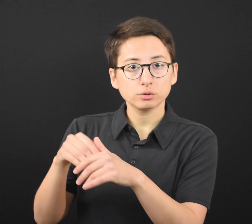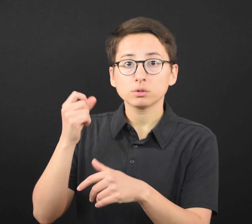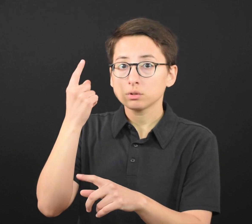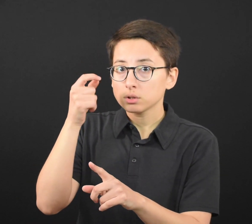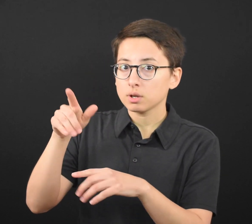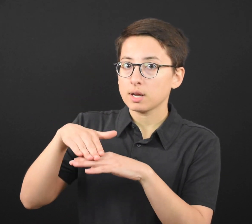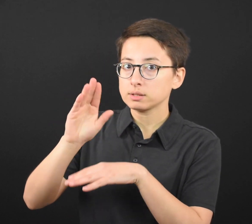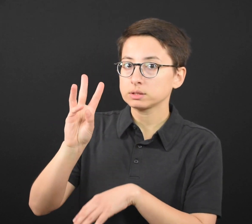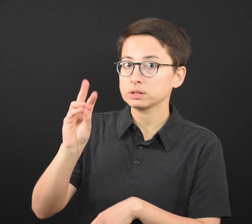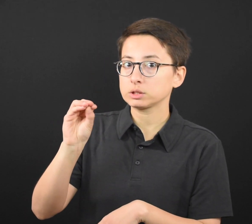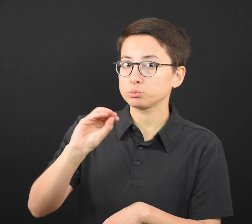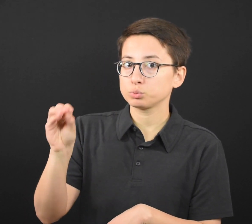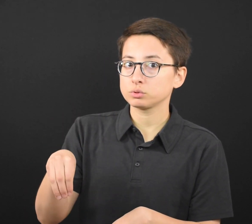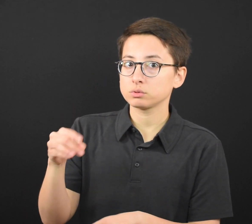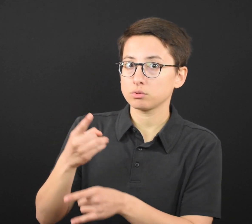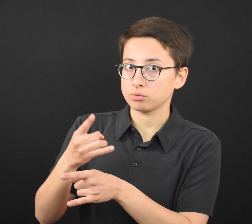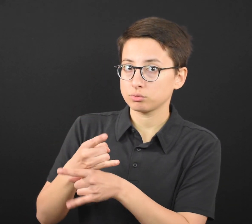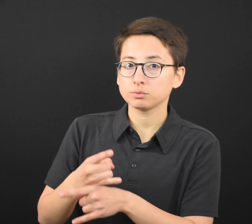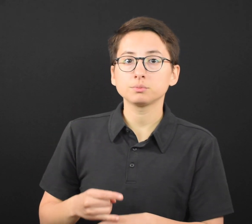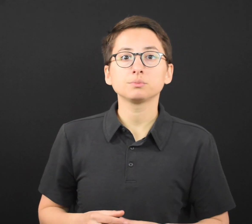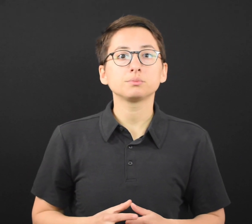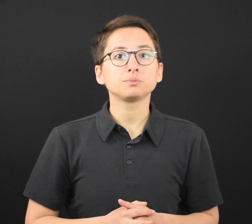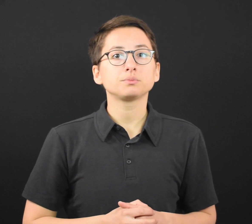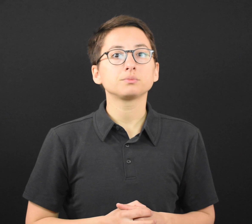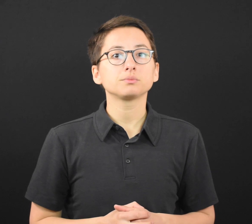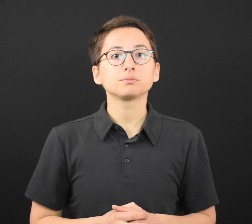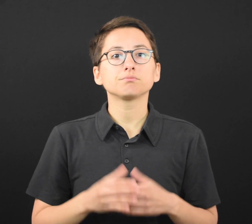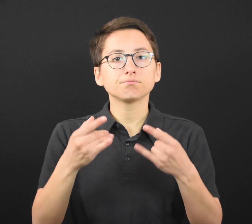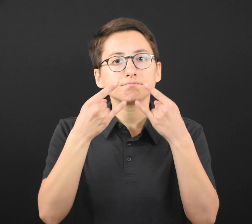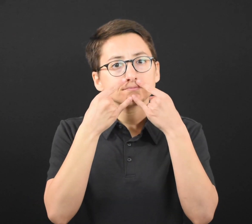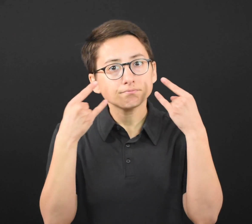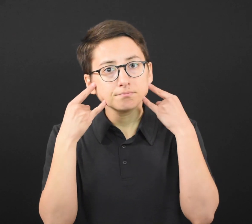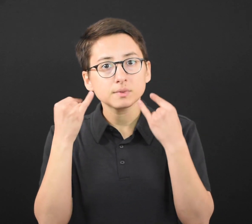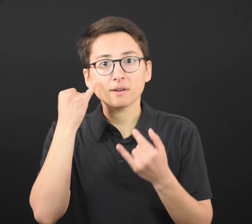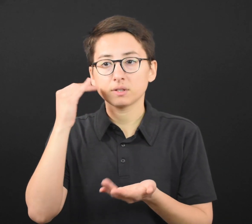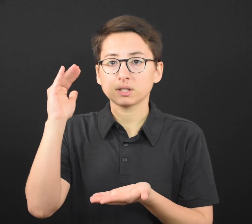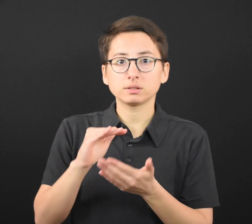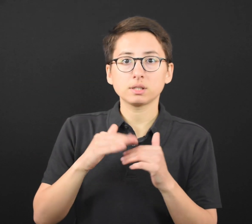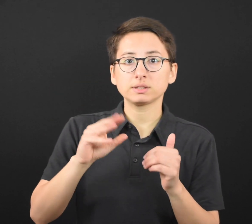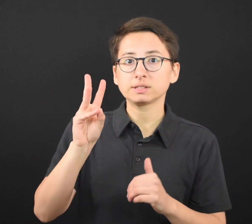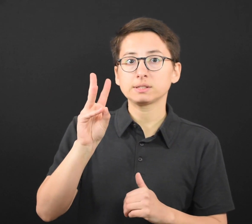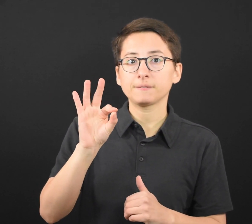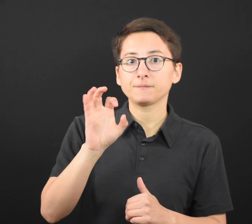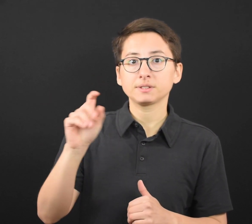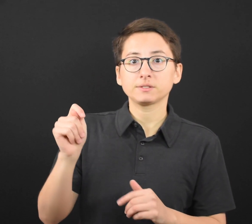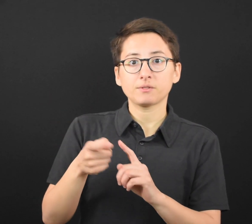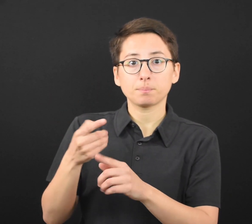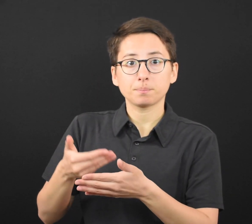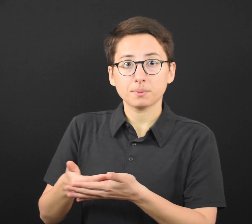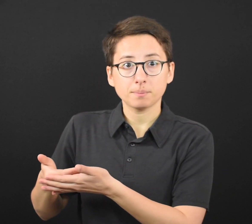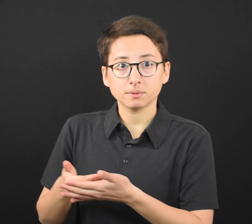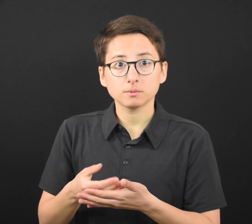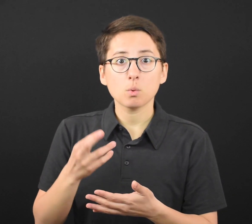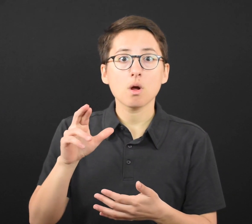use a hand sanitizer with at least 60% alcohol. ○ Wear a mask when within 6 feet of your newborn